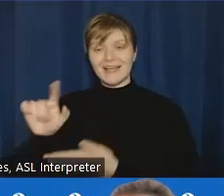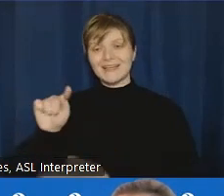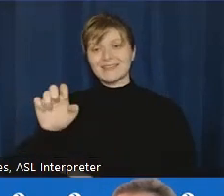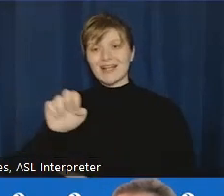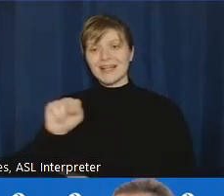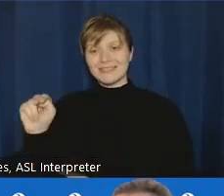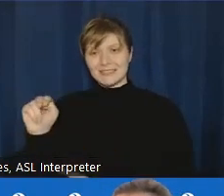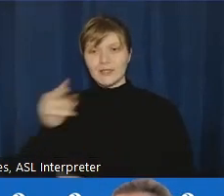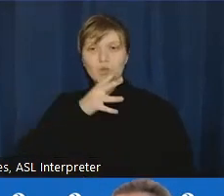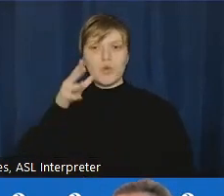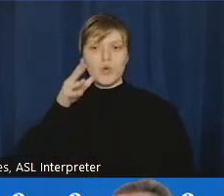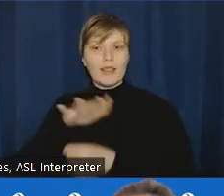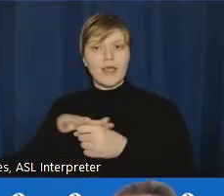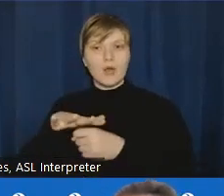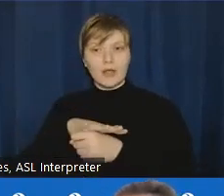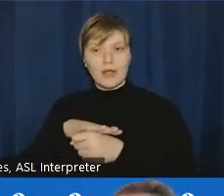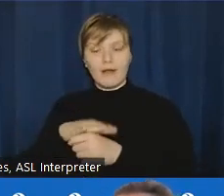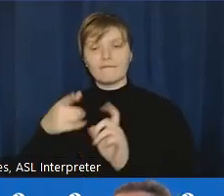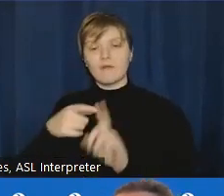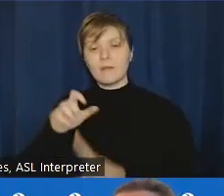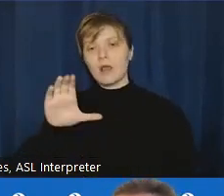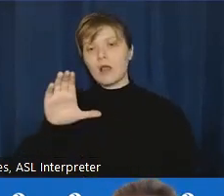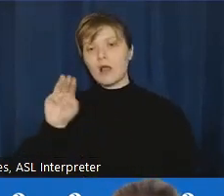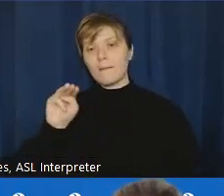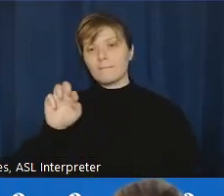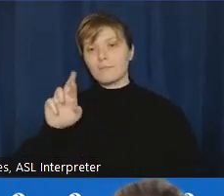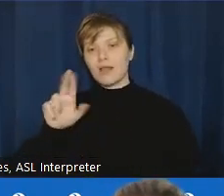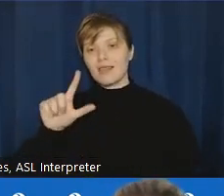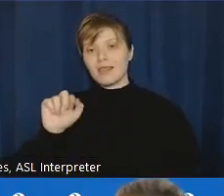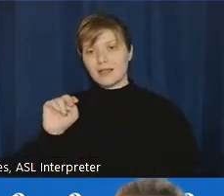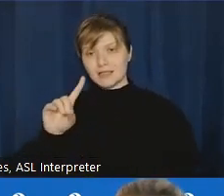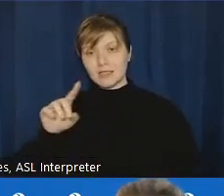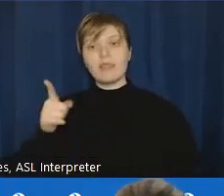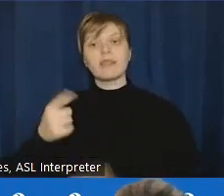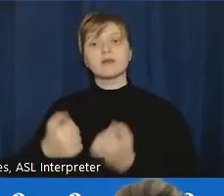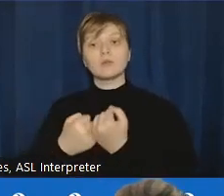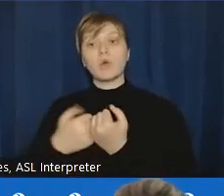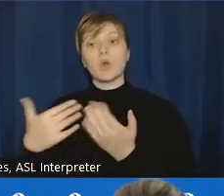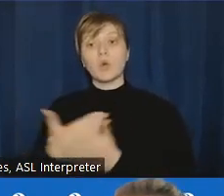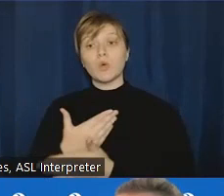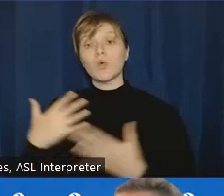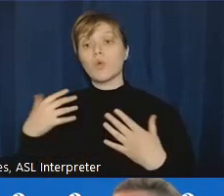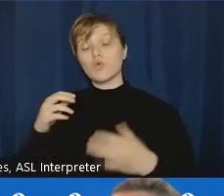and it’s supporting a new ride to recovery program, and it has multiple partners. The other